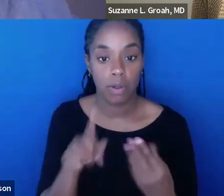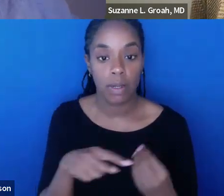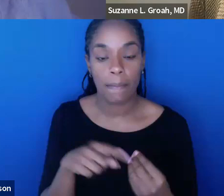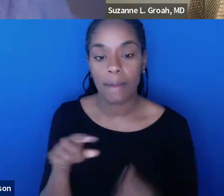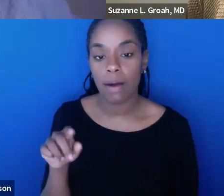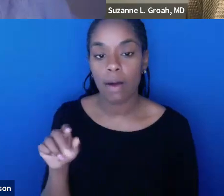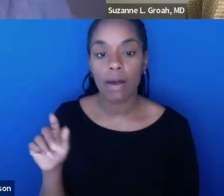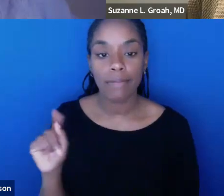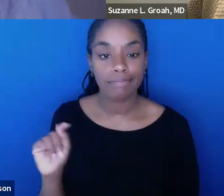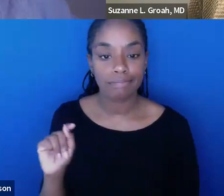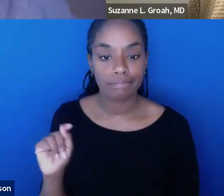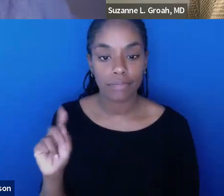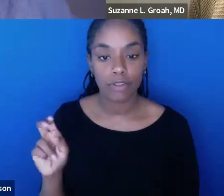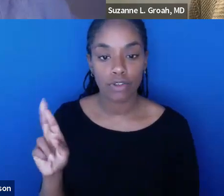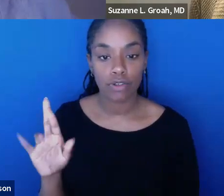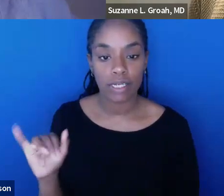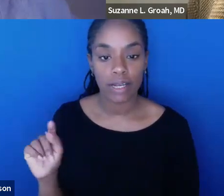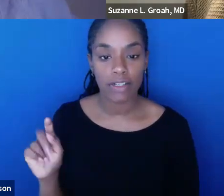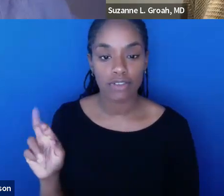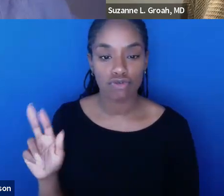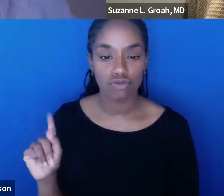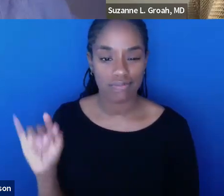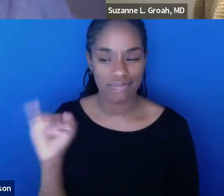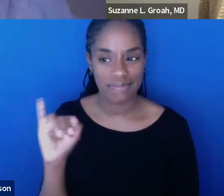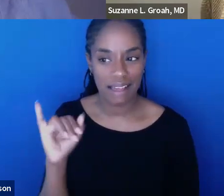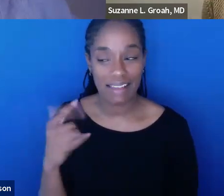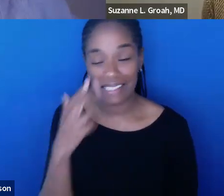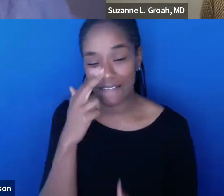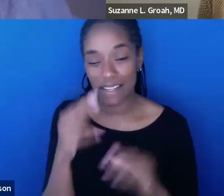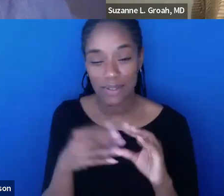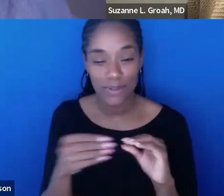It's kind of a funny story. I don't even know if we want to go there, but I was basically just having